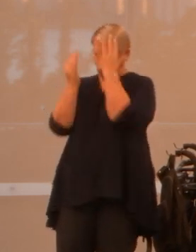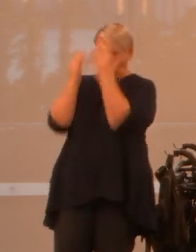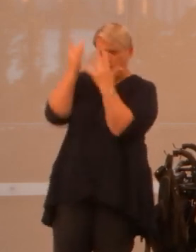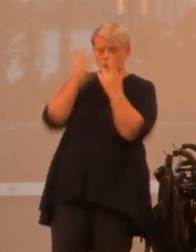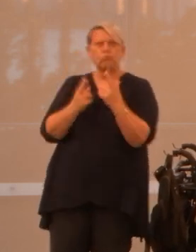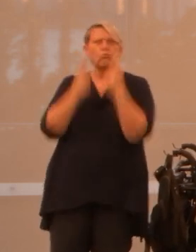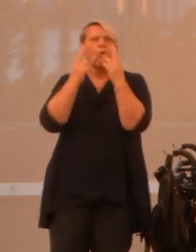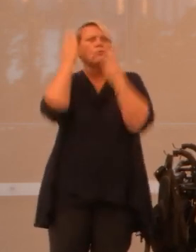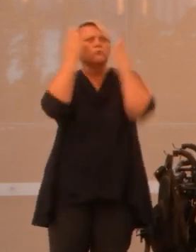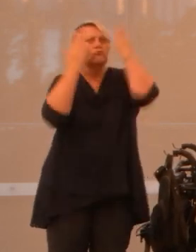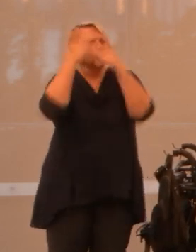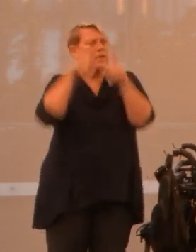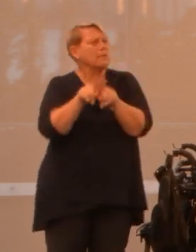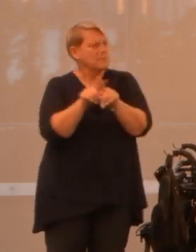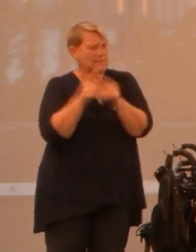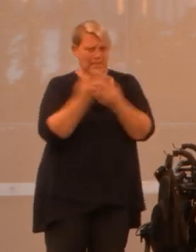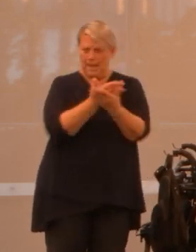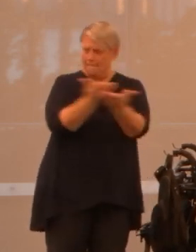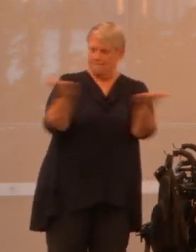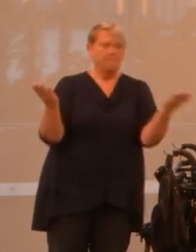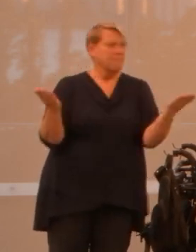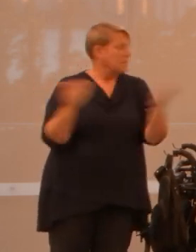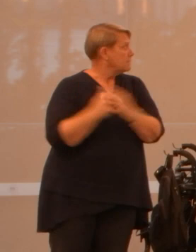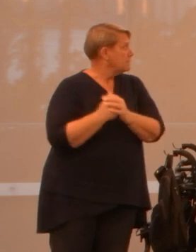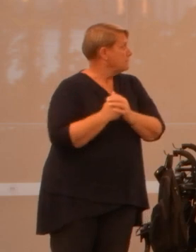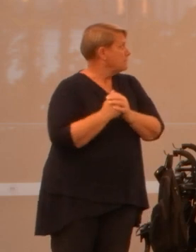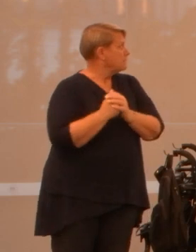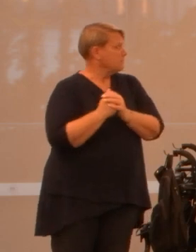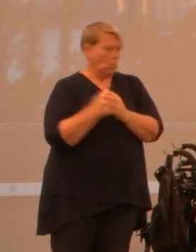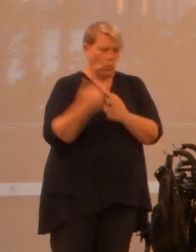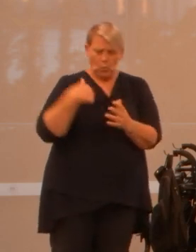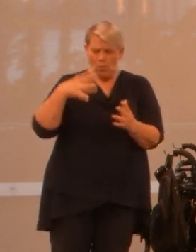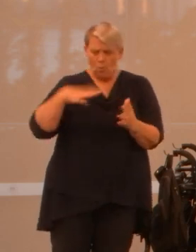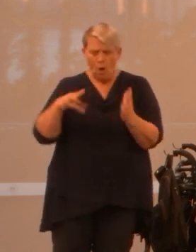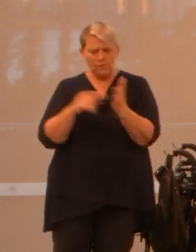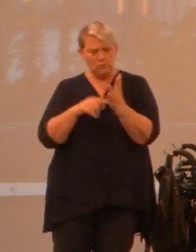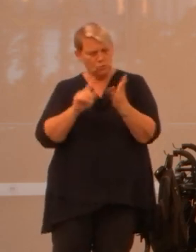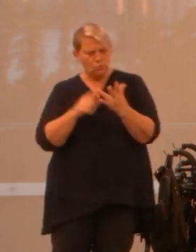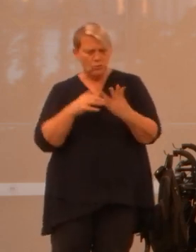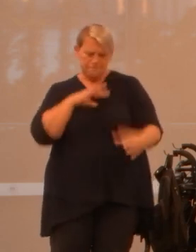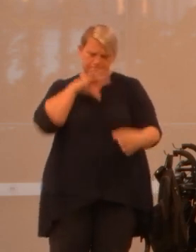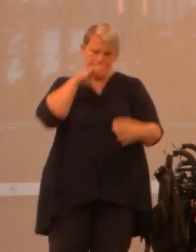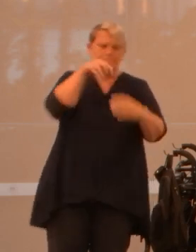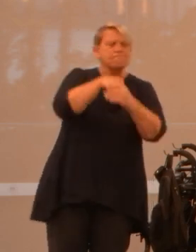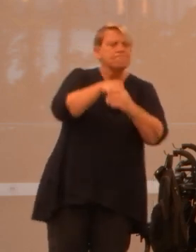and dreams of all people. We want to come into life and be welcomed and included.